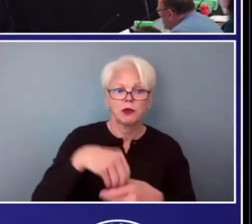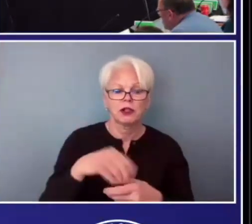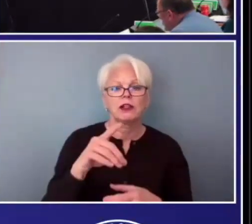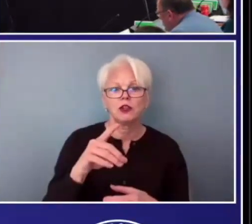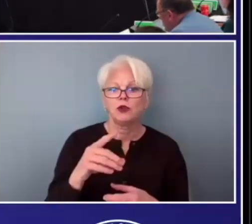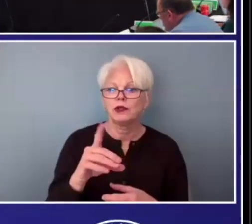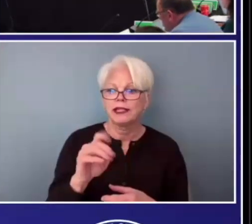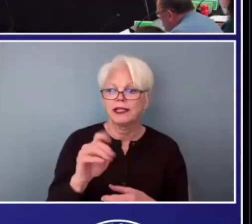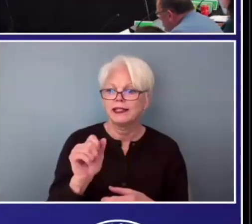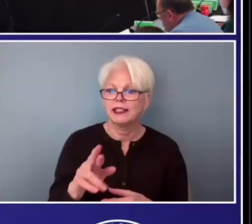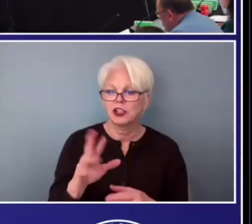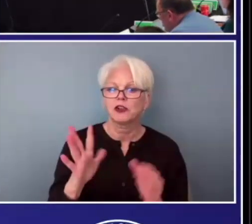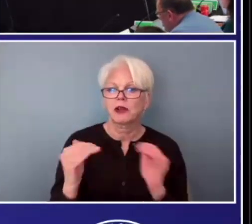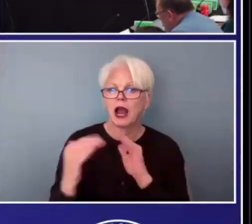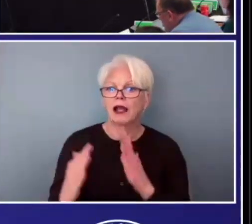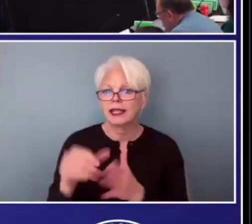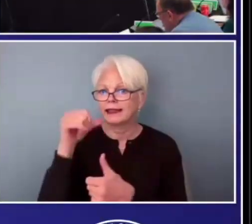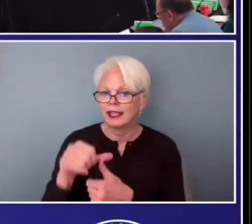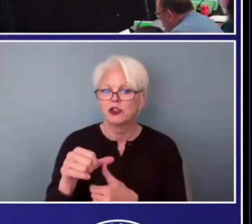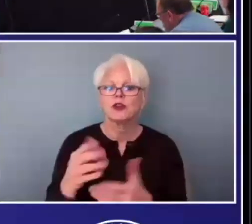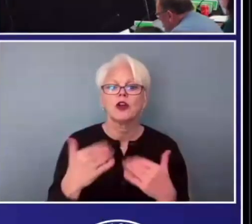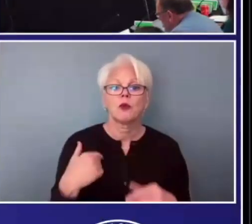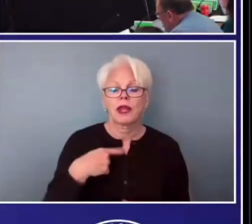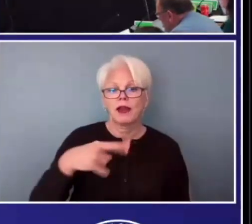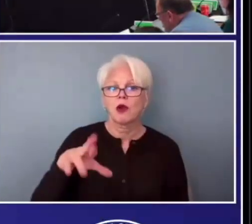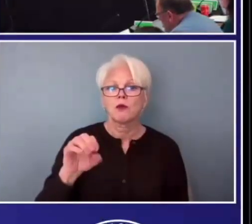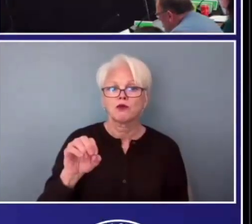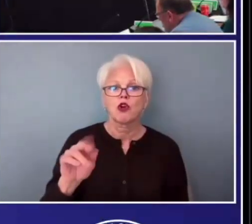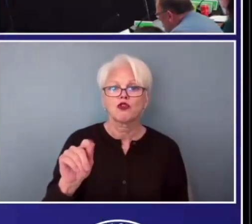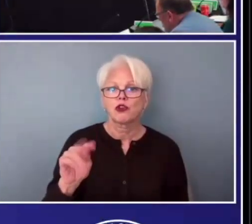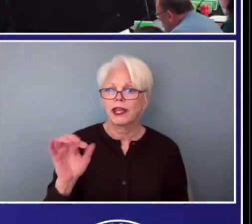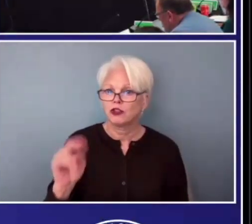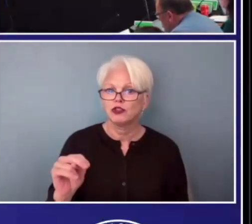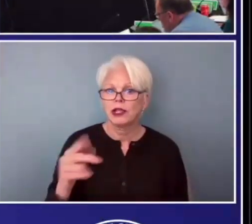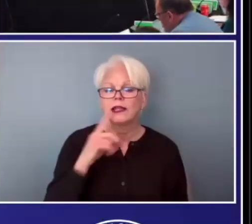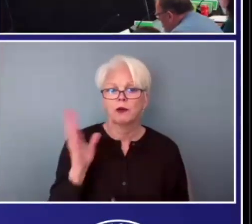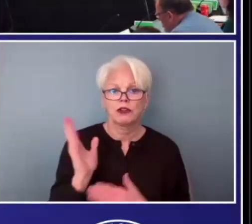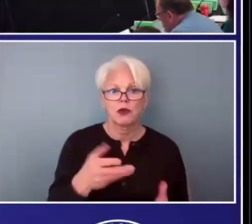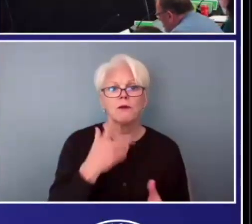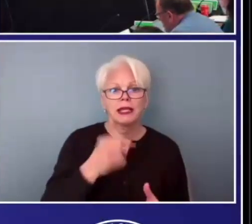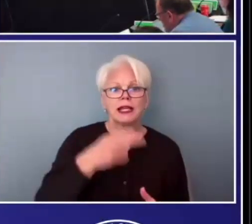We have proration that we have come to the table because of historical precedent that